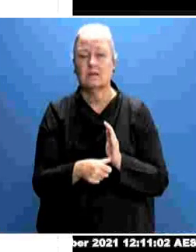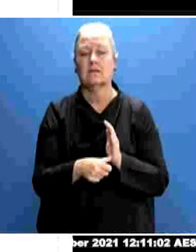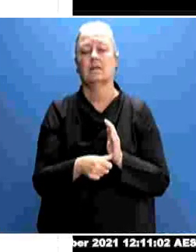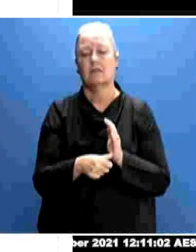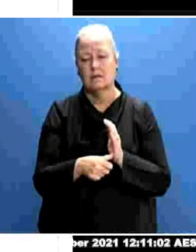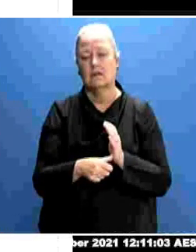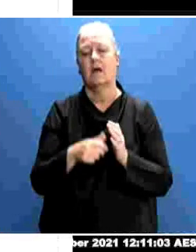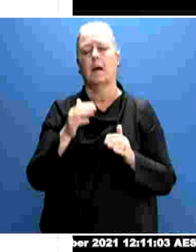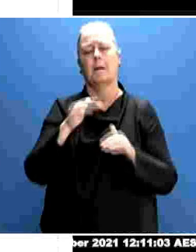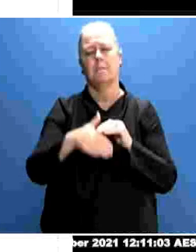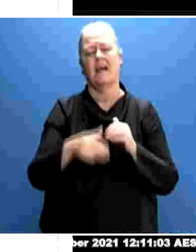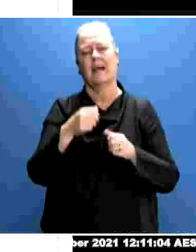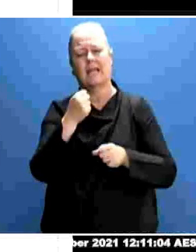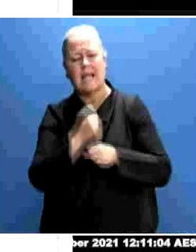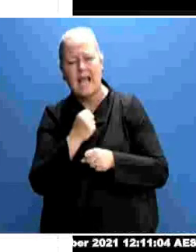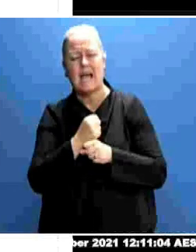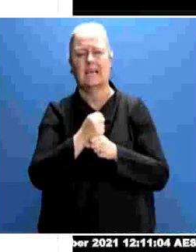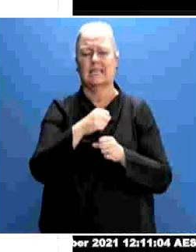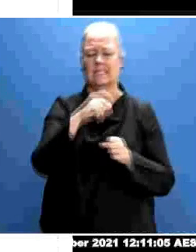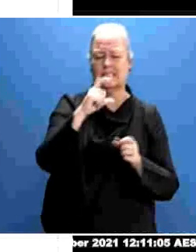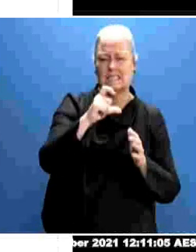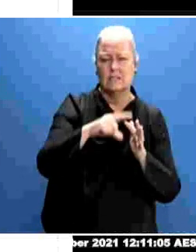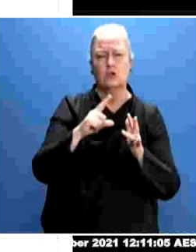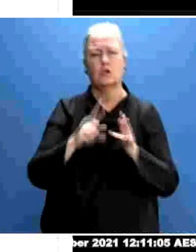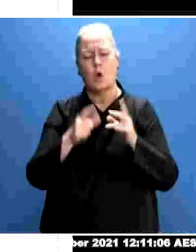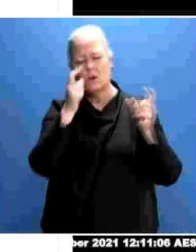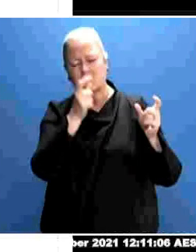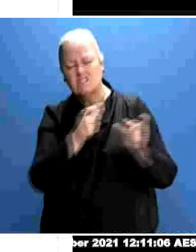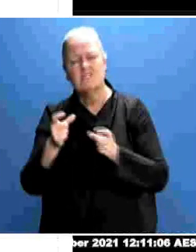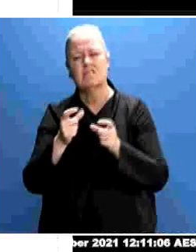of the CEO of the Department with the powers under the Criminal Code